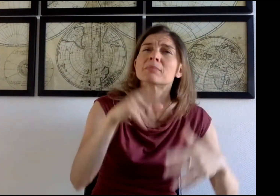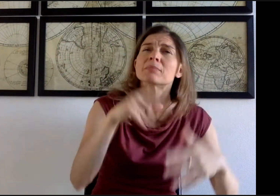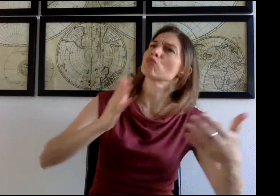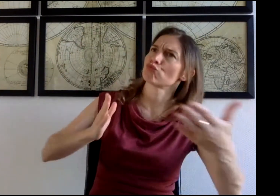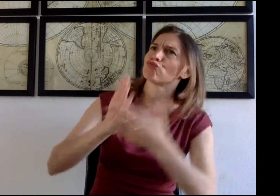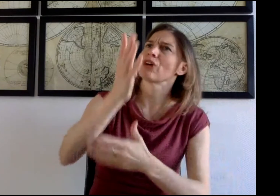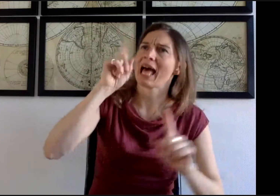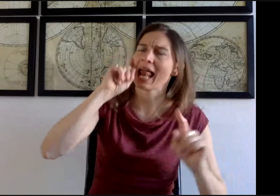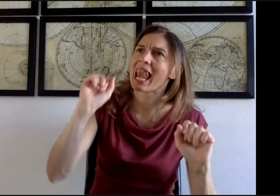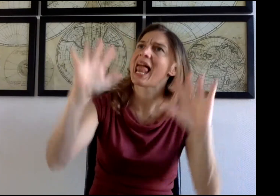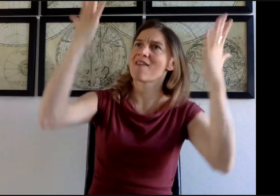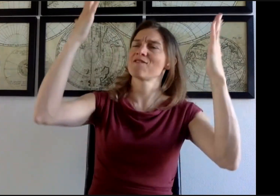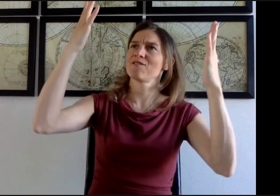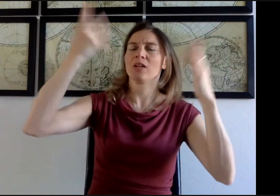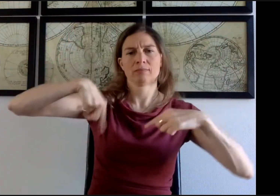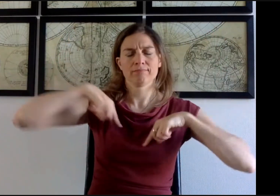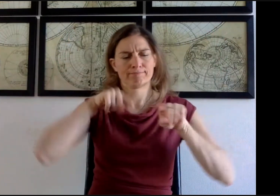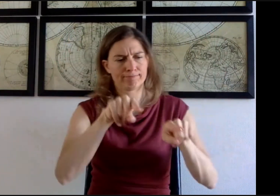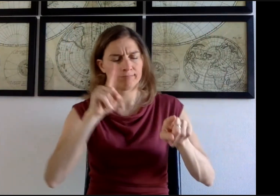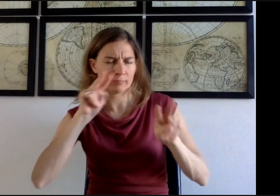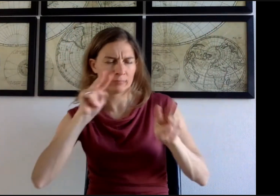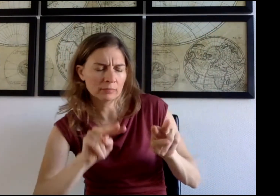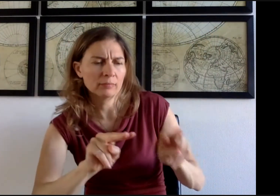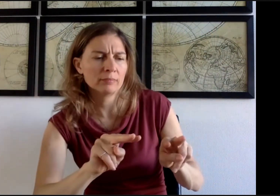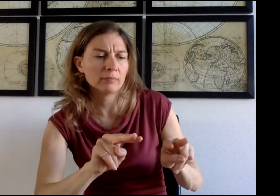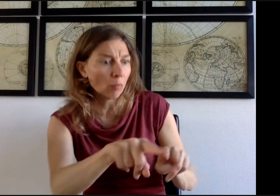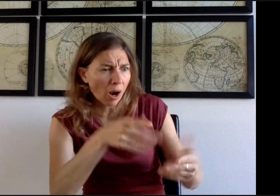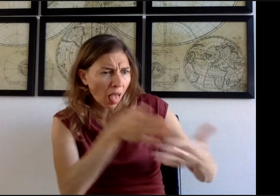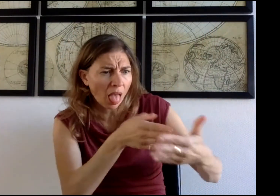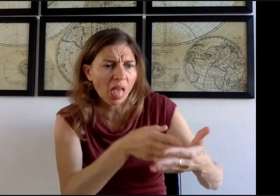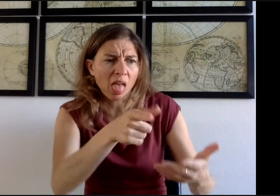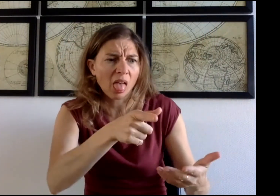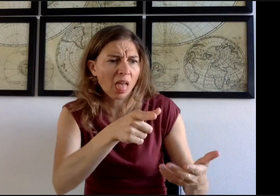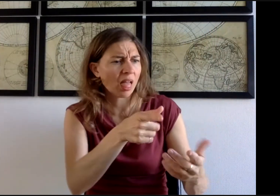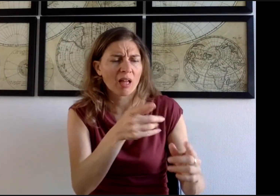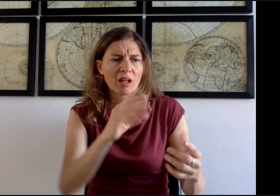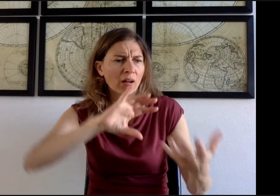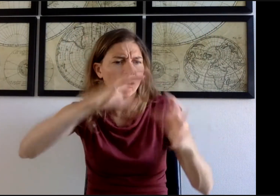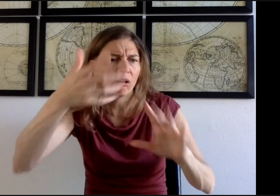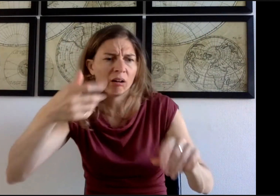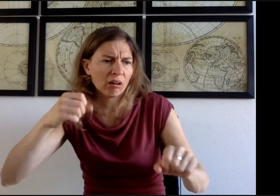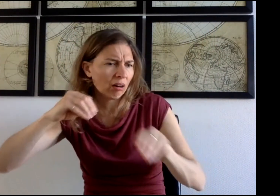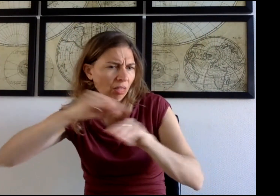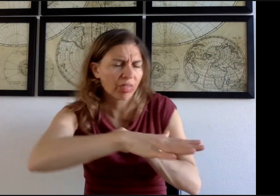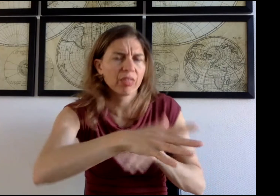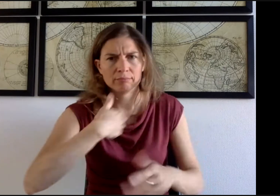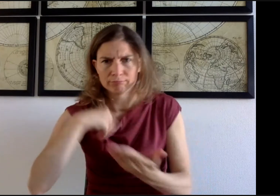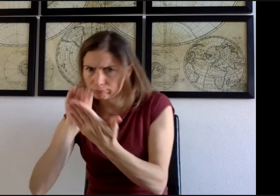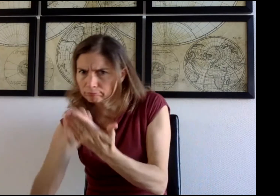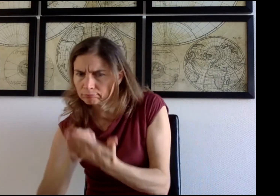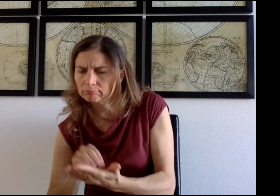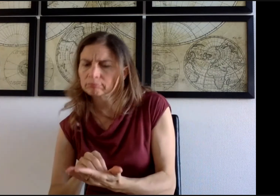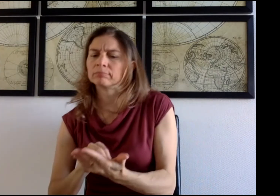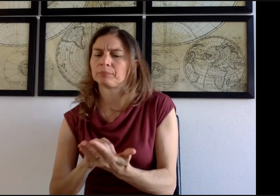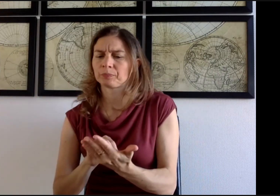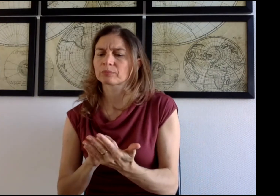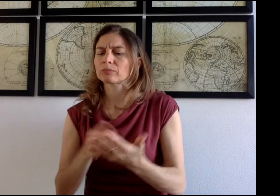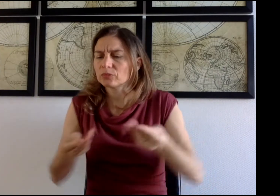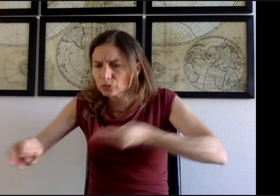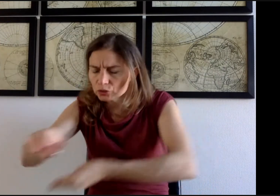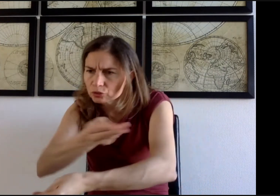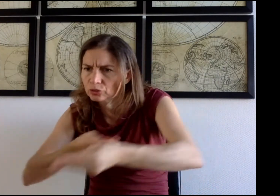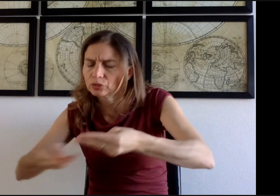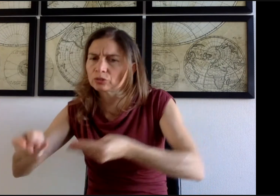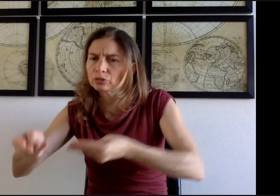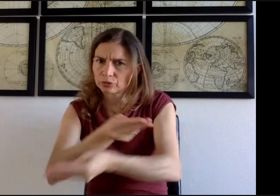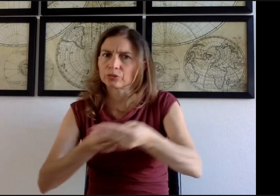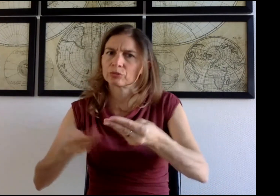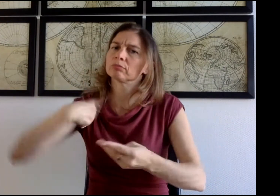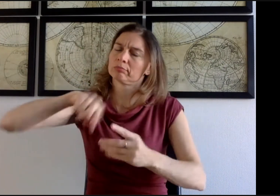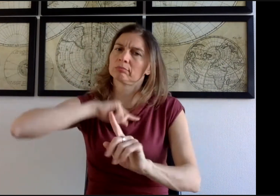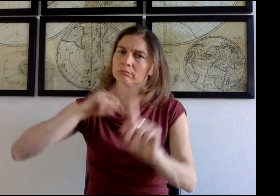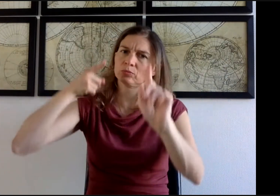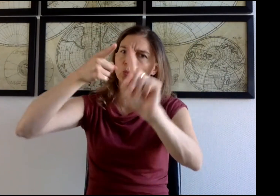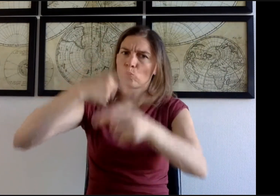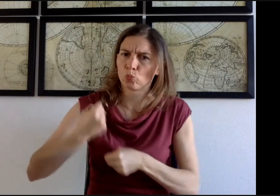And we are to our disposal to share our knowledge